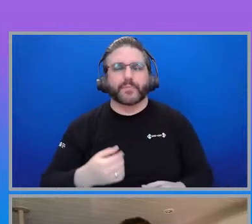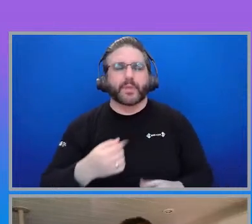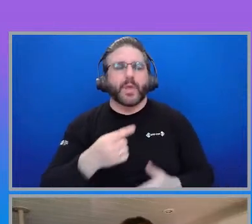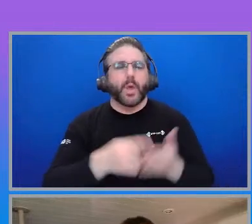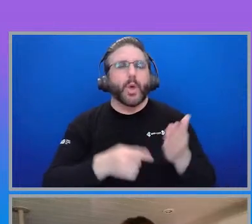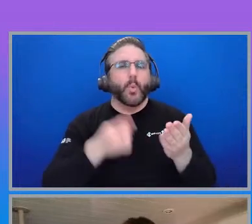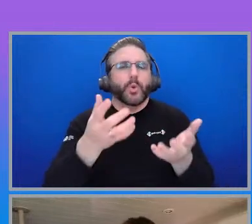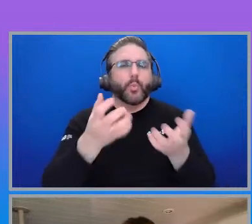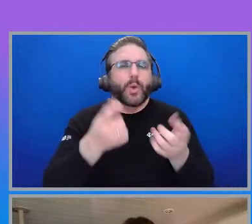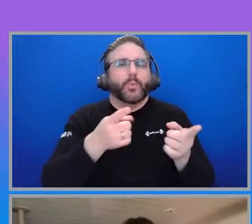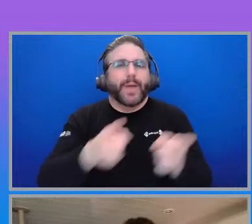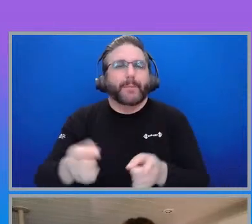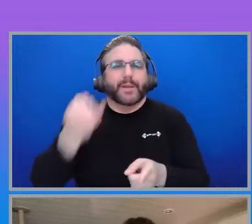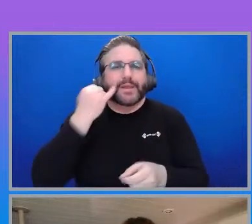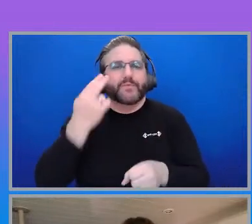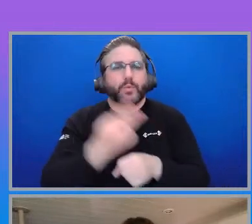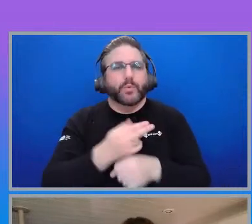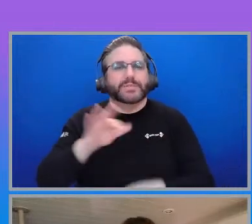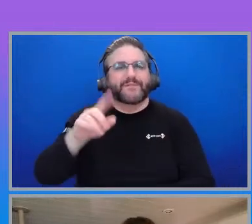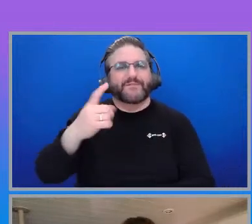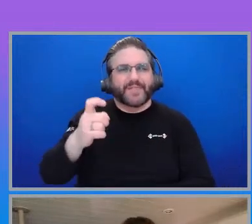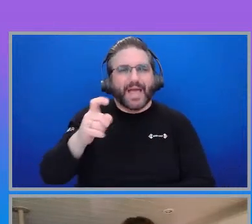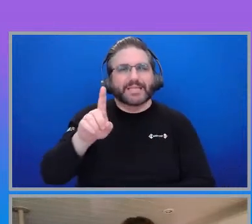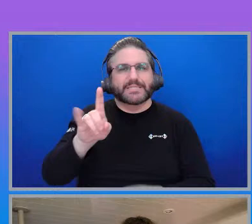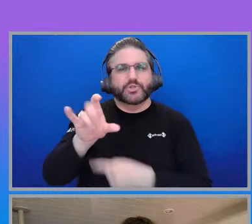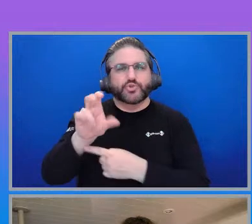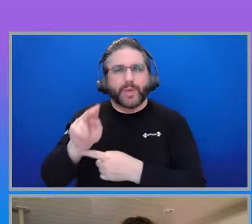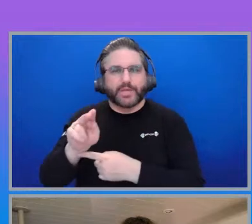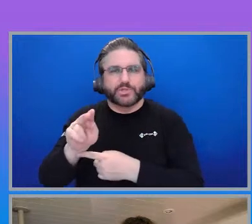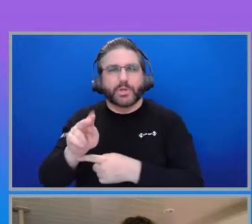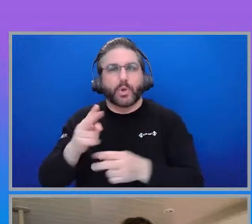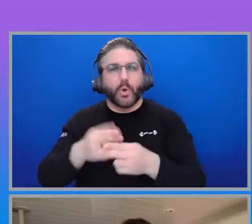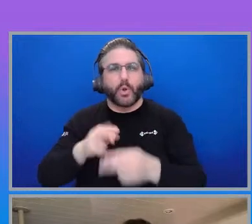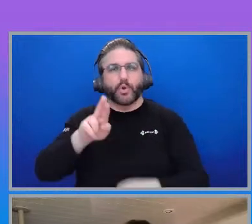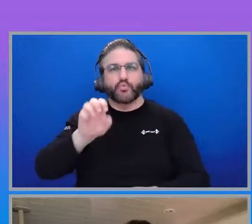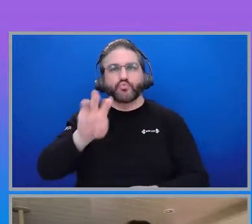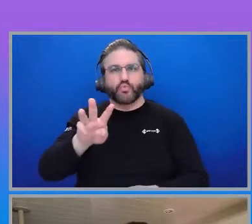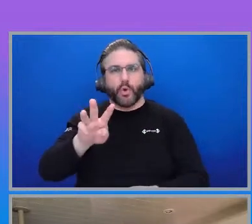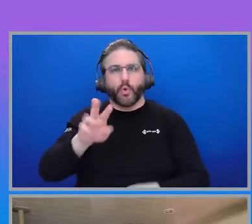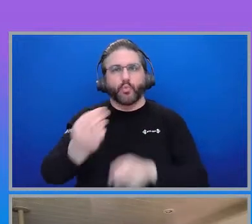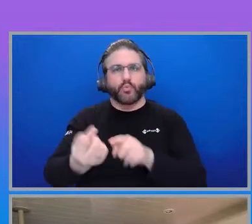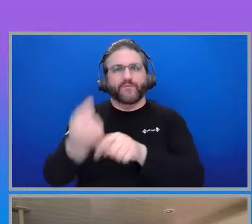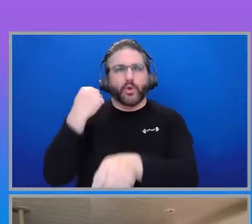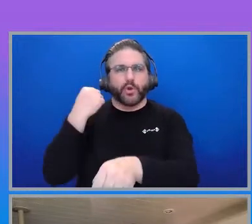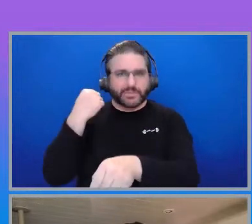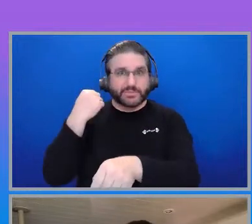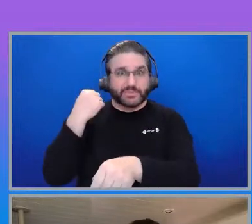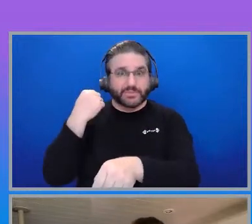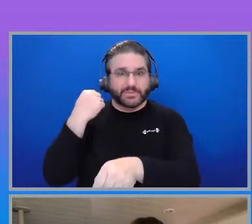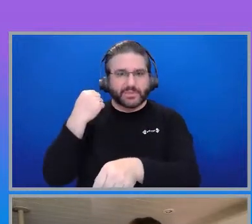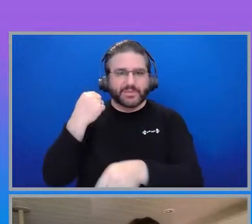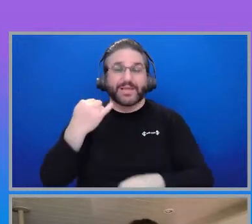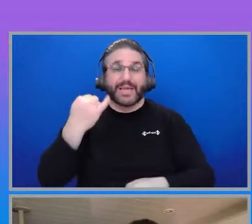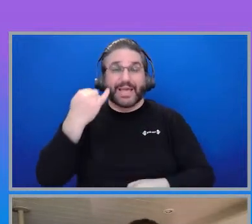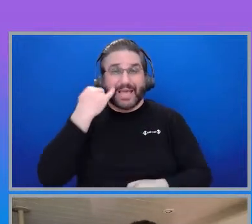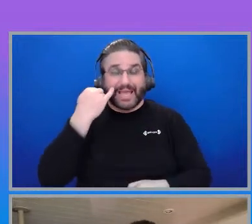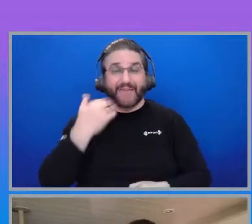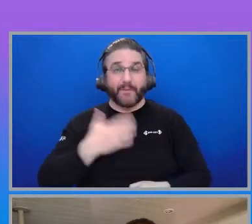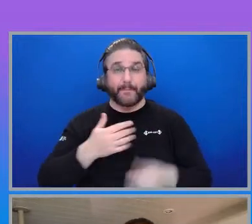want to happen if you use flex direction row reverse. Now if